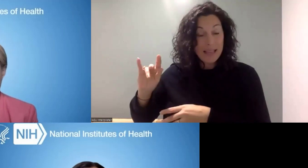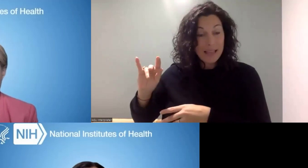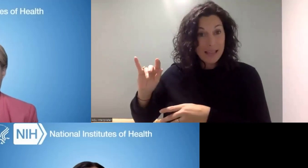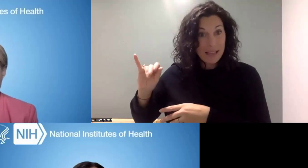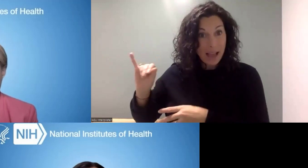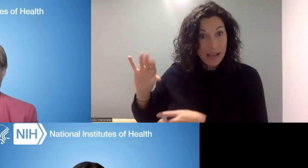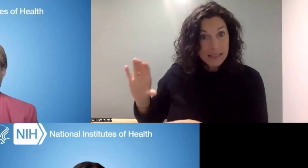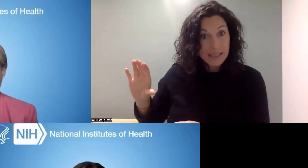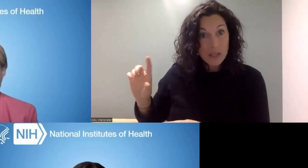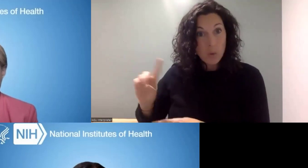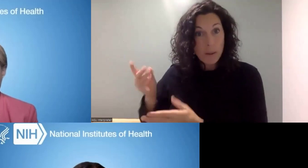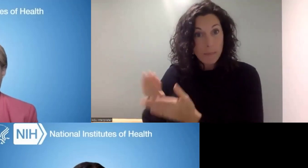where the dollars come from?